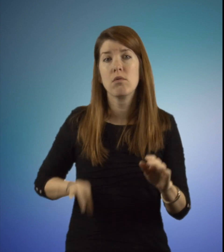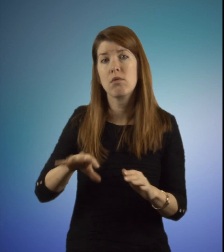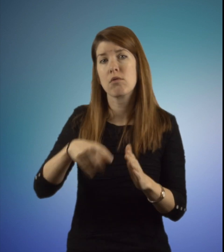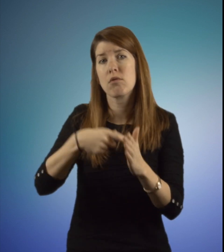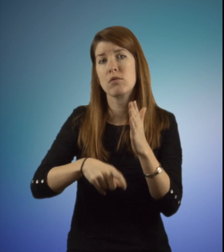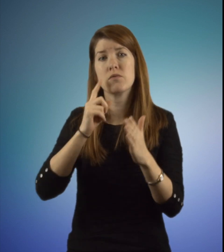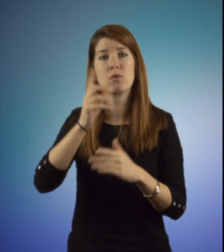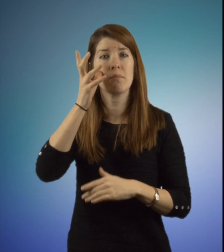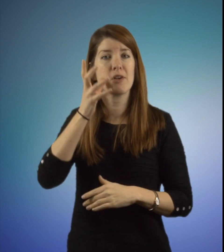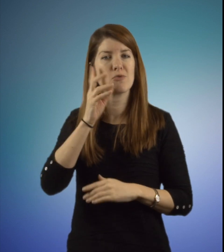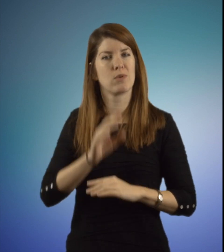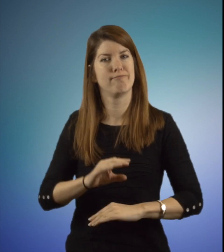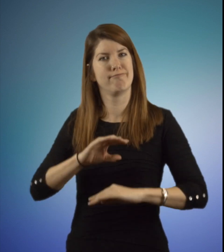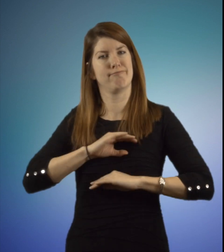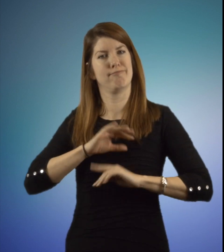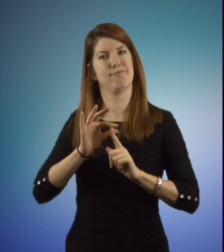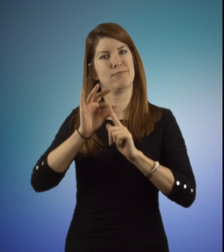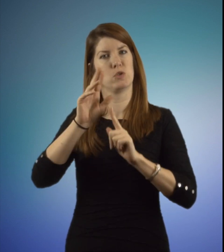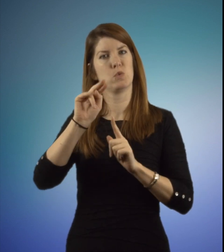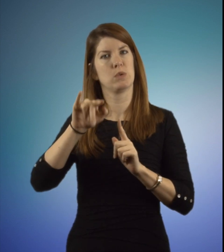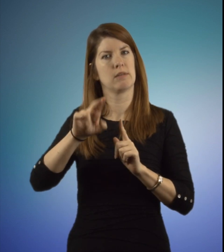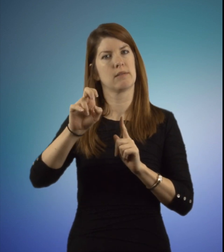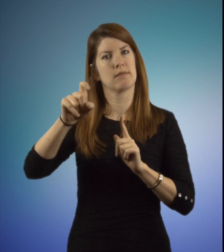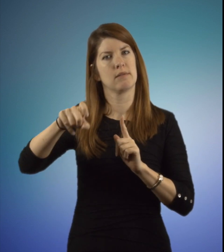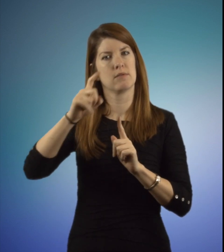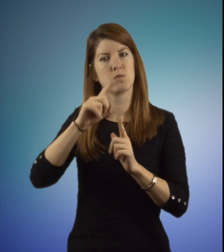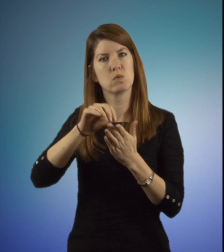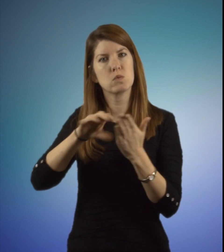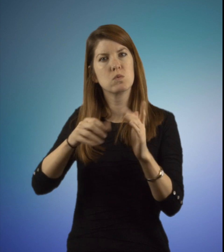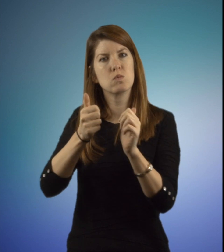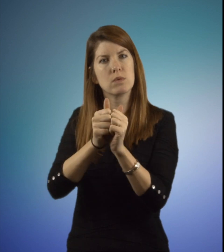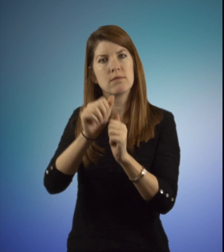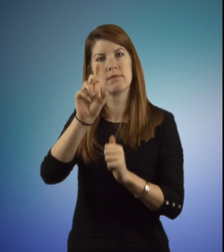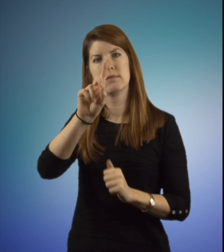at no cost to parents and meets the unique needs of a child with disability.